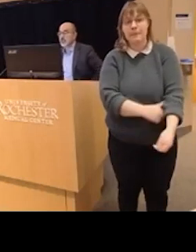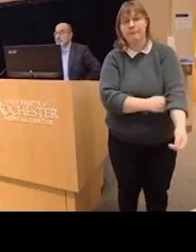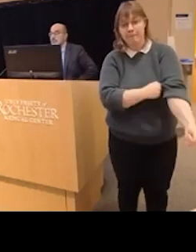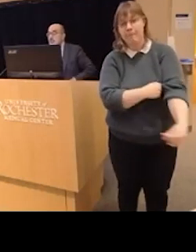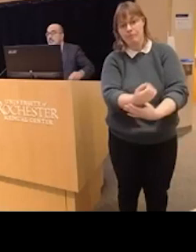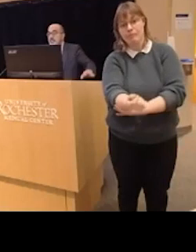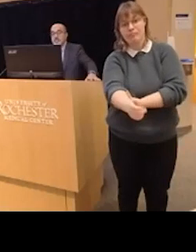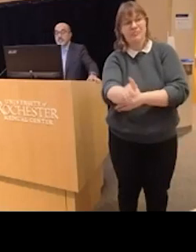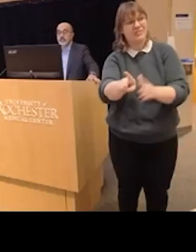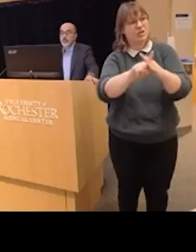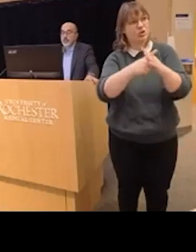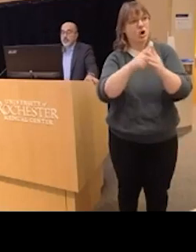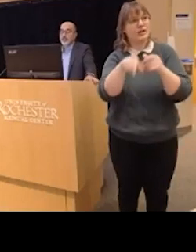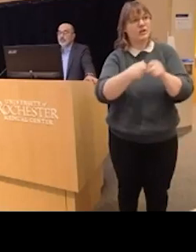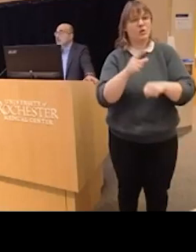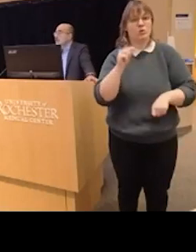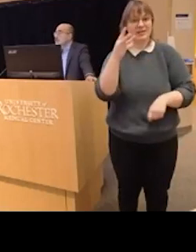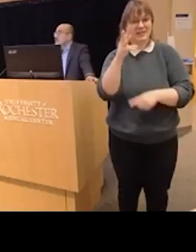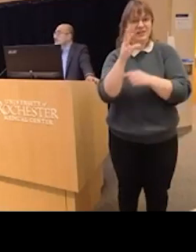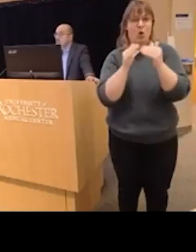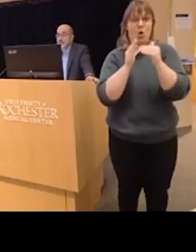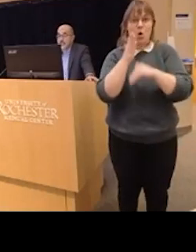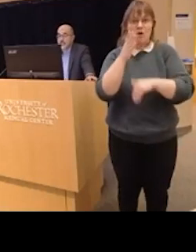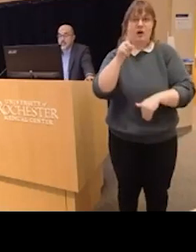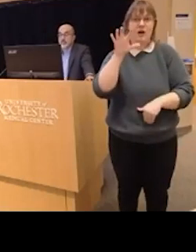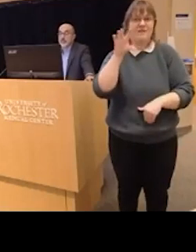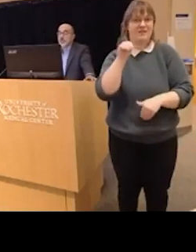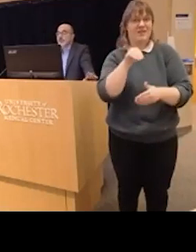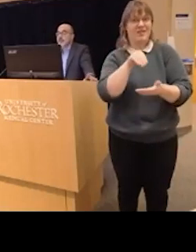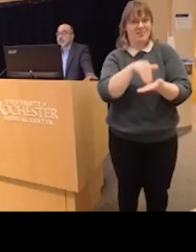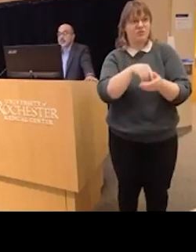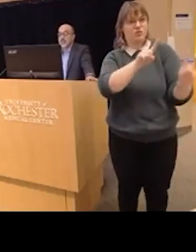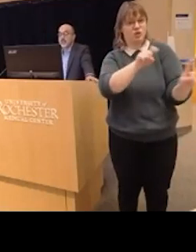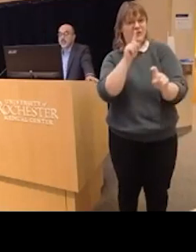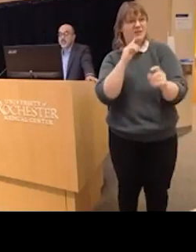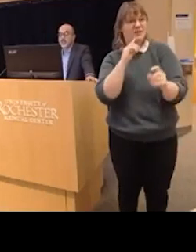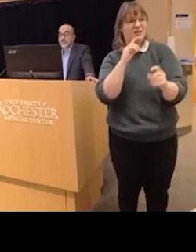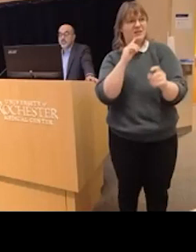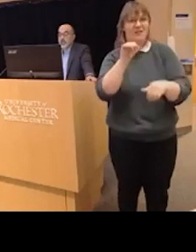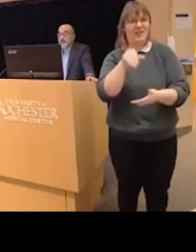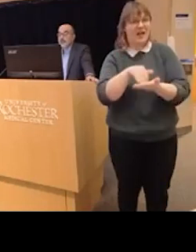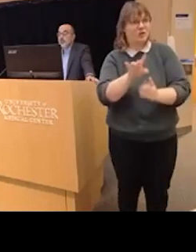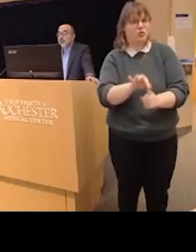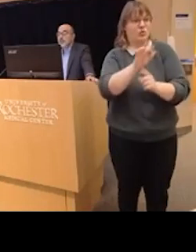started this in 2016 we have over 150,000 surveys and more than 50,000 unique patients um we were